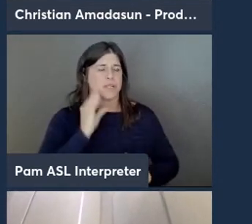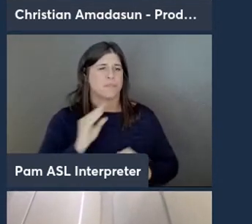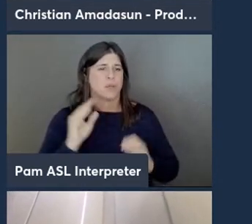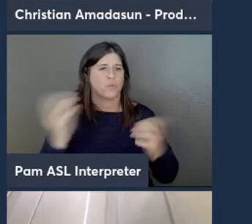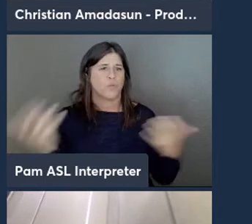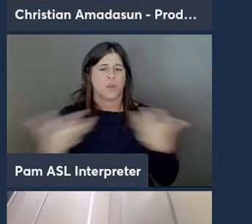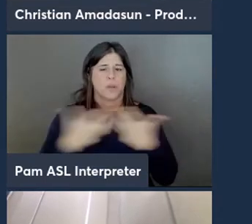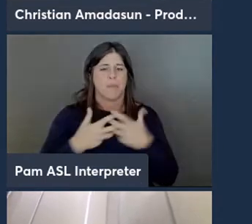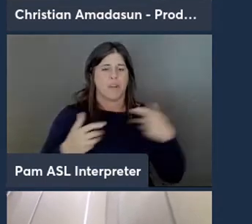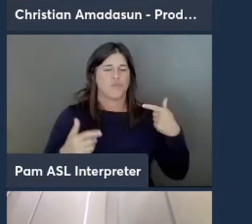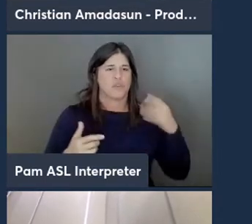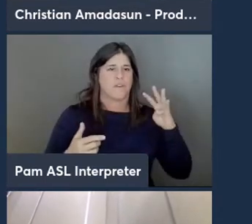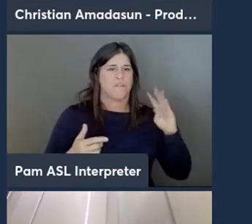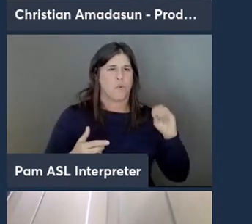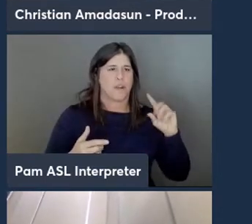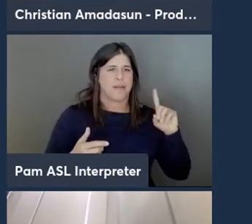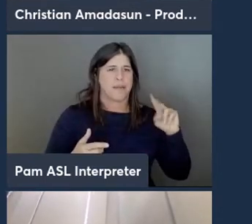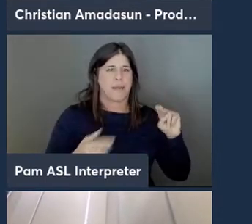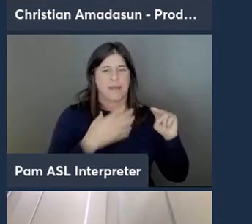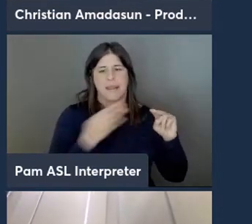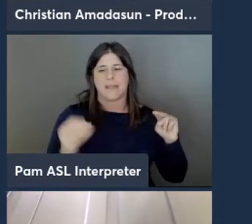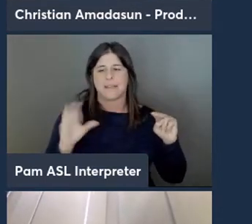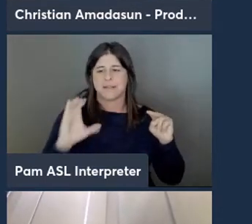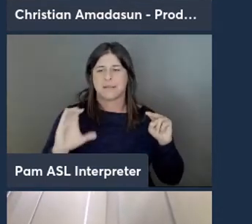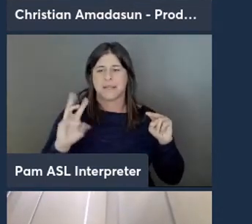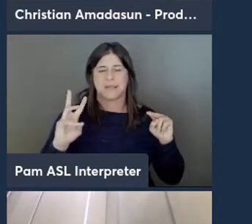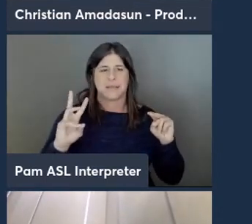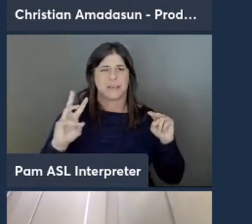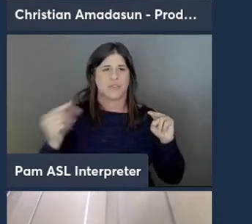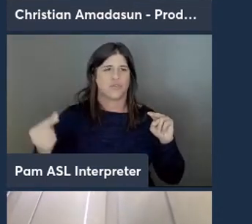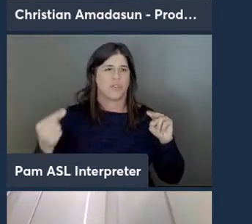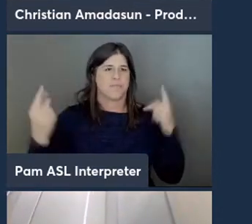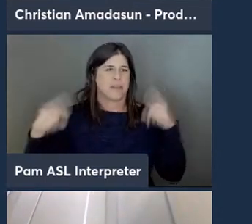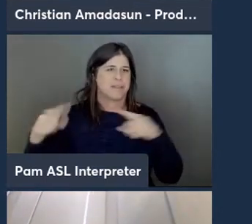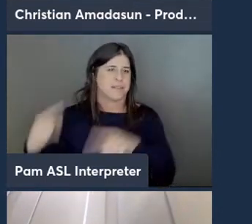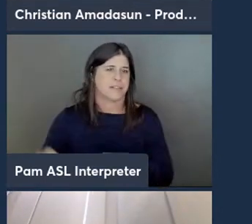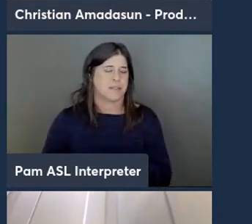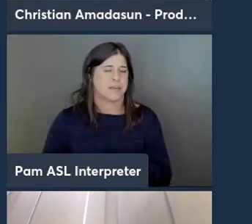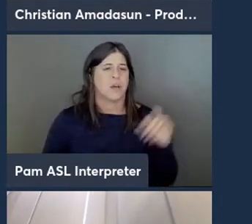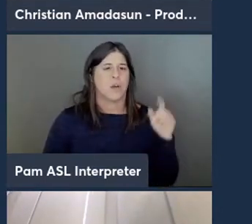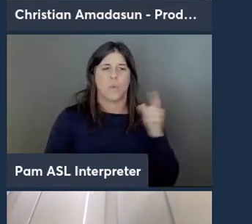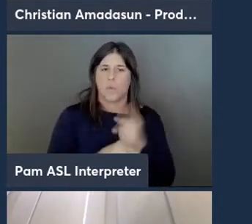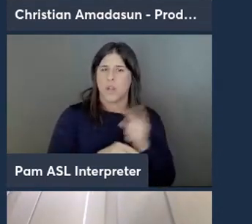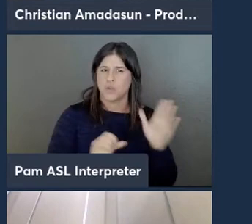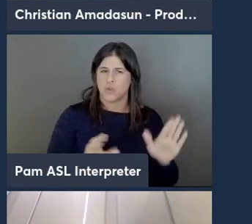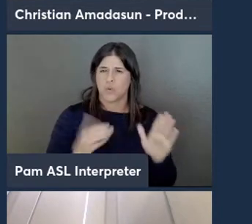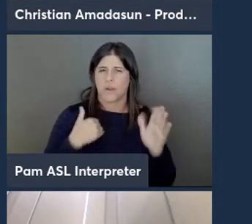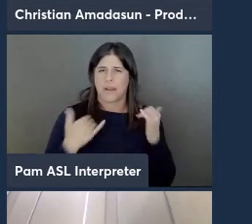and the C six G instances. Right. So, now with regard to GPUs here.